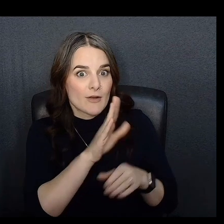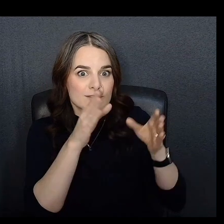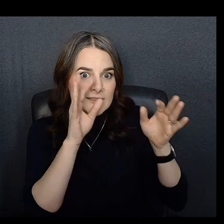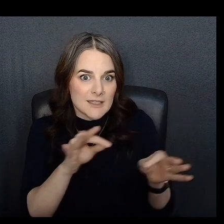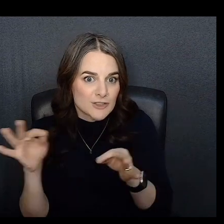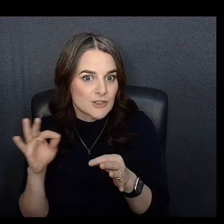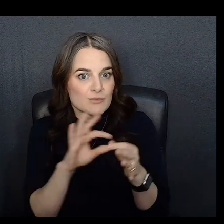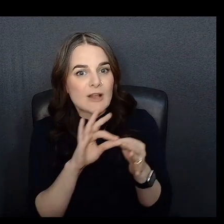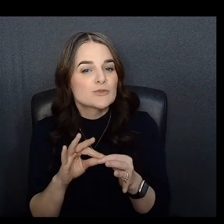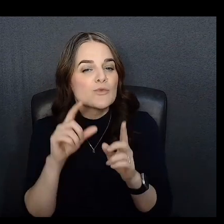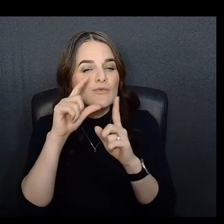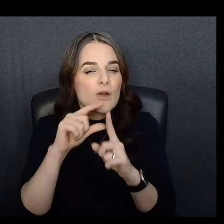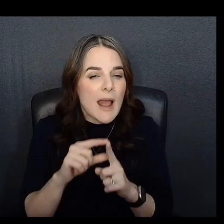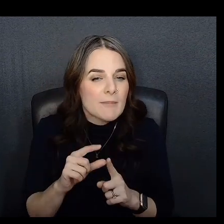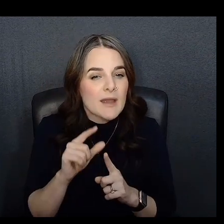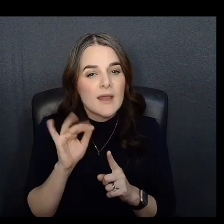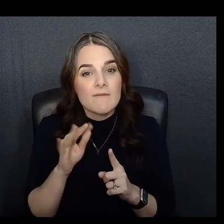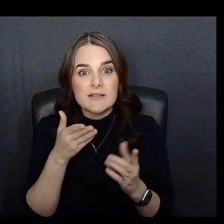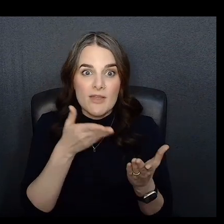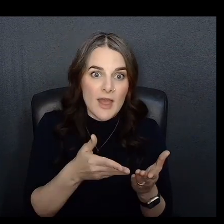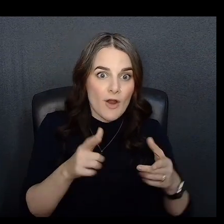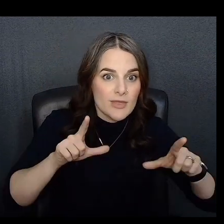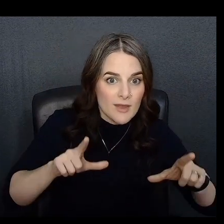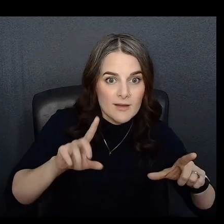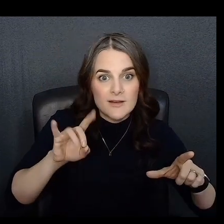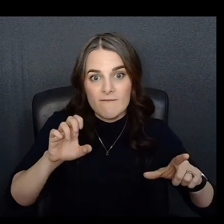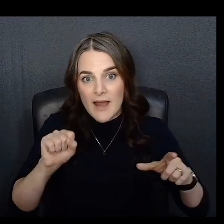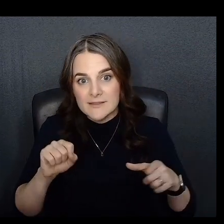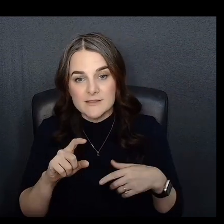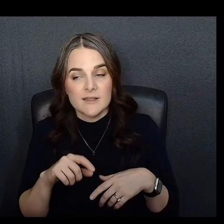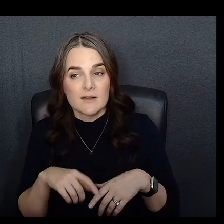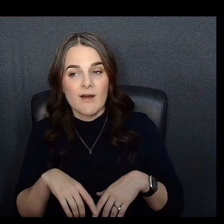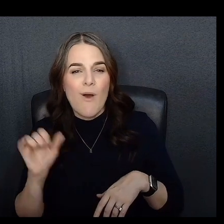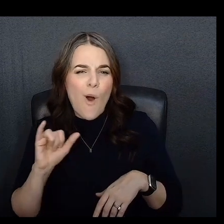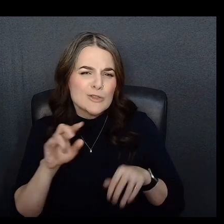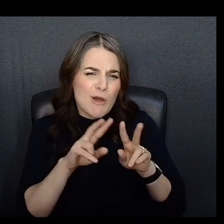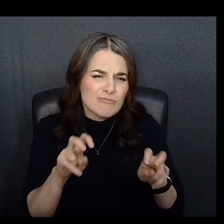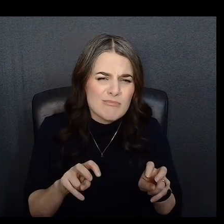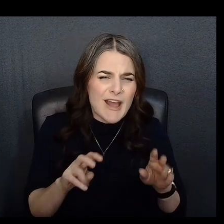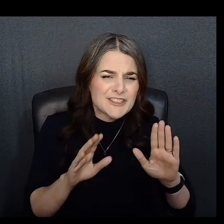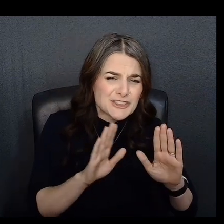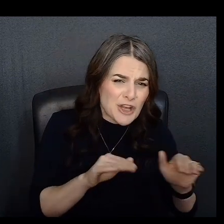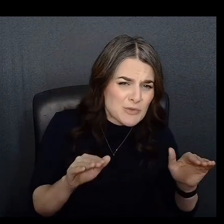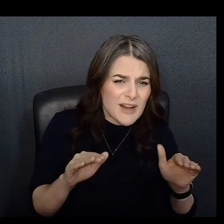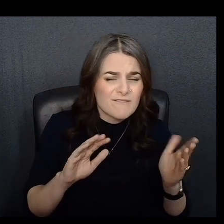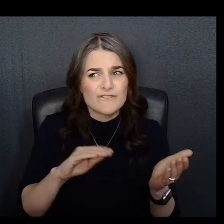is on a person's device, and then looking at children versus teens versus adults.